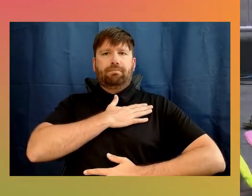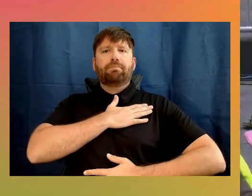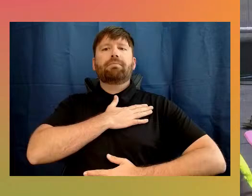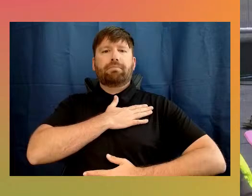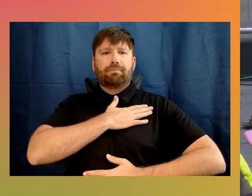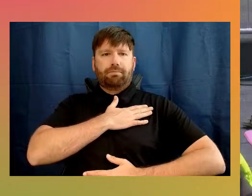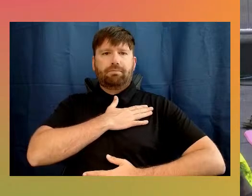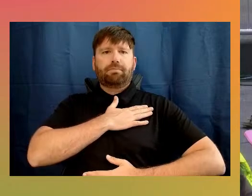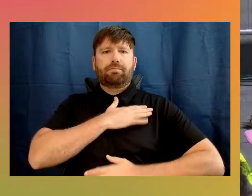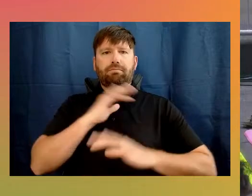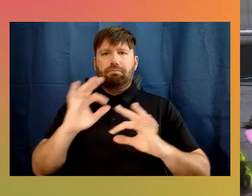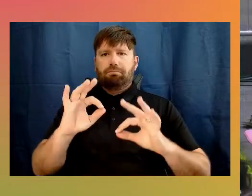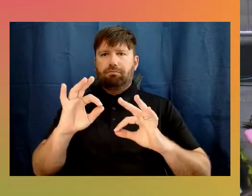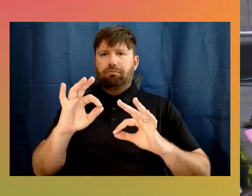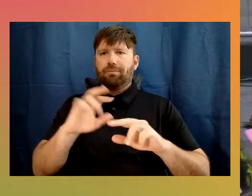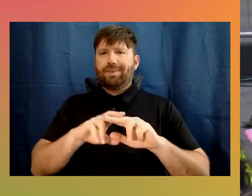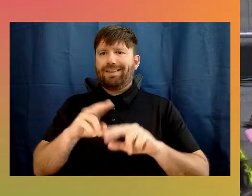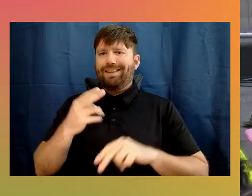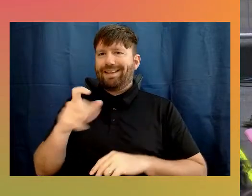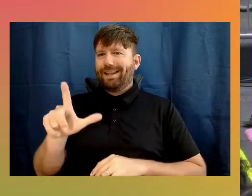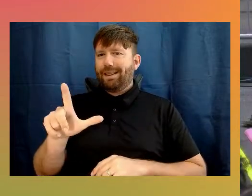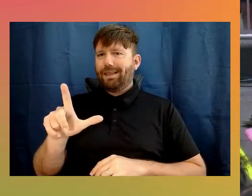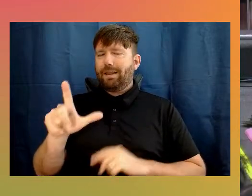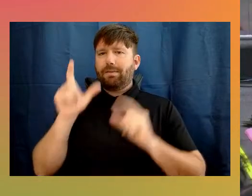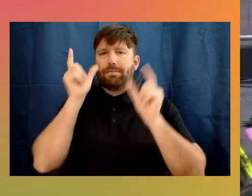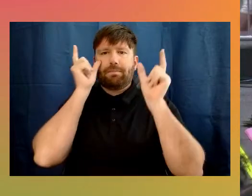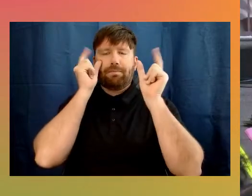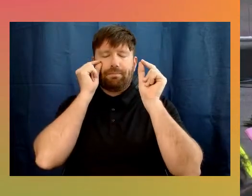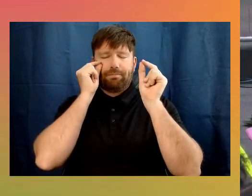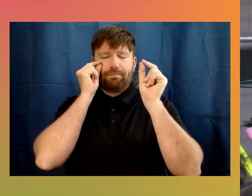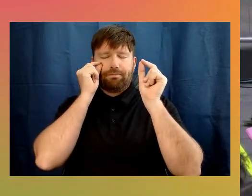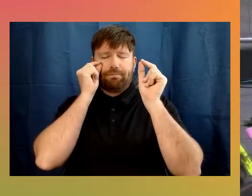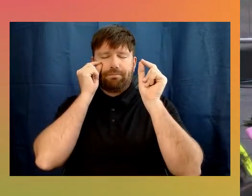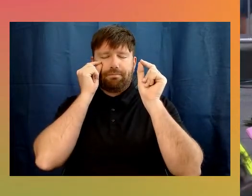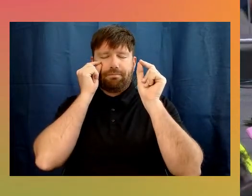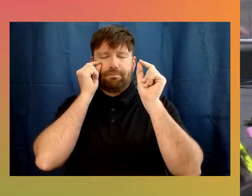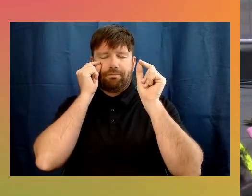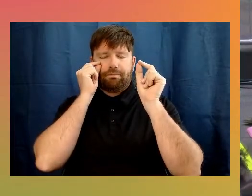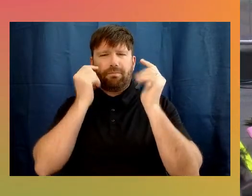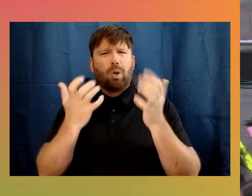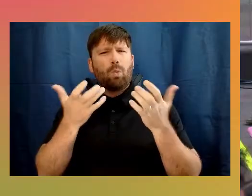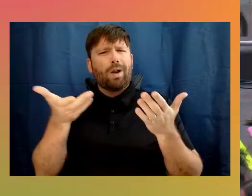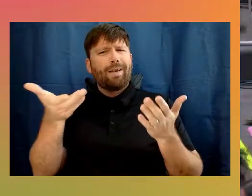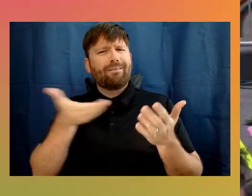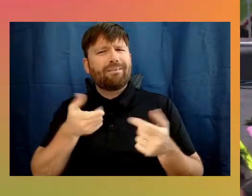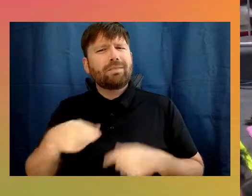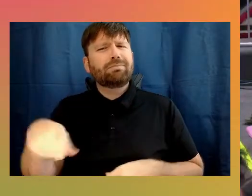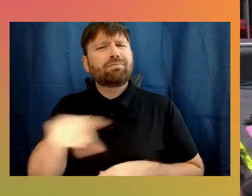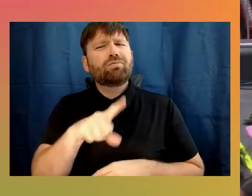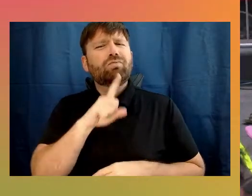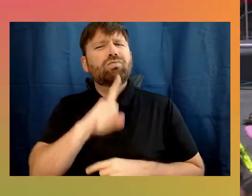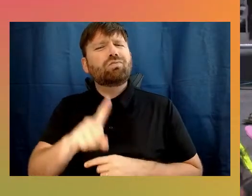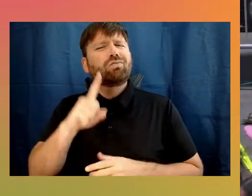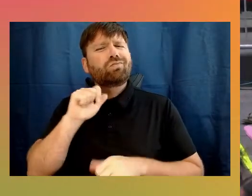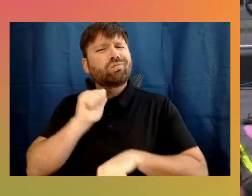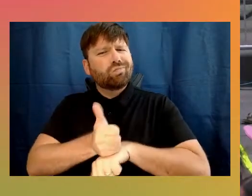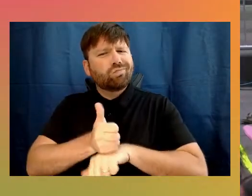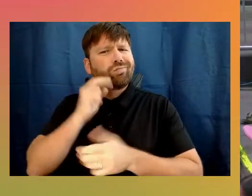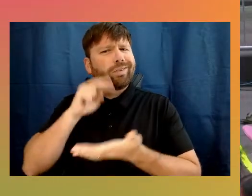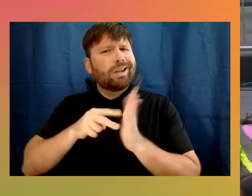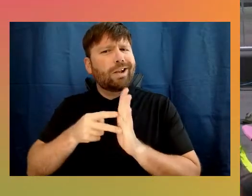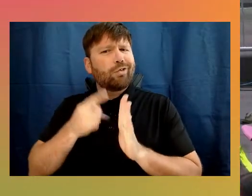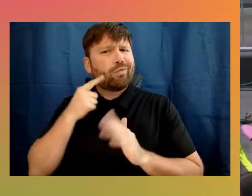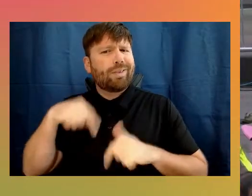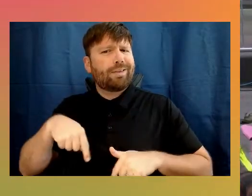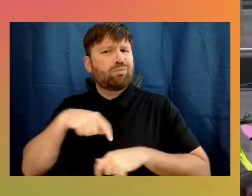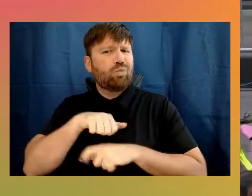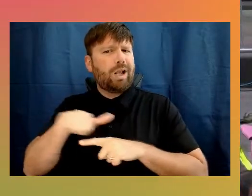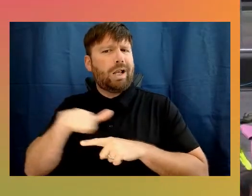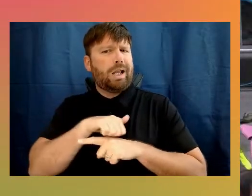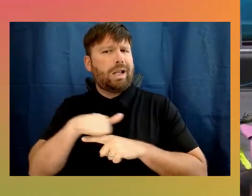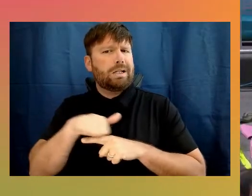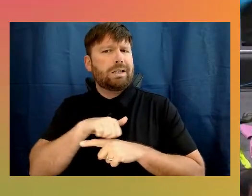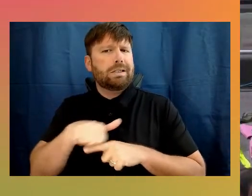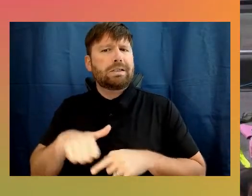BRING ONE HAND TO THE HEART.